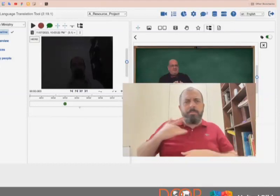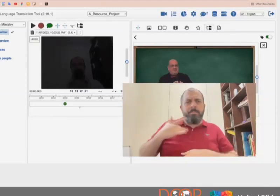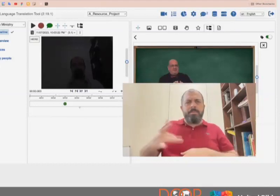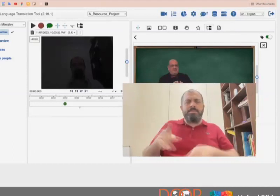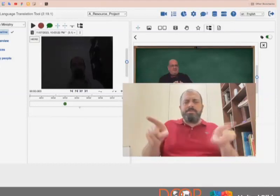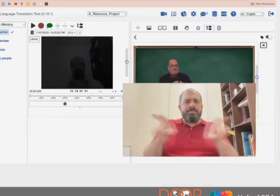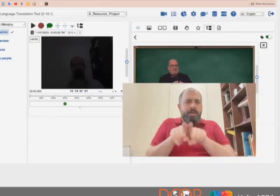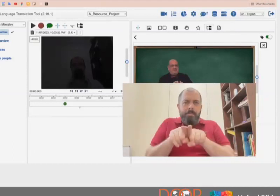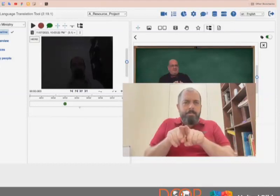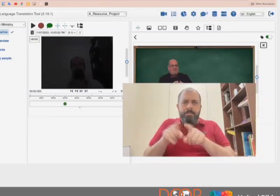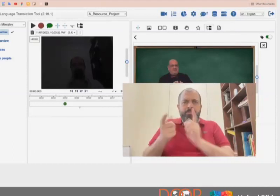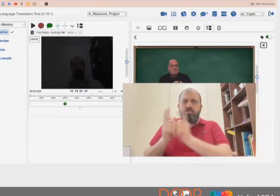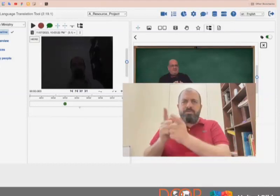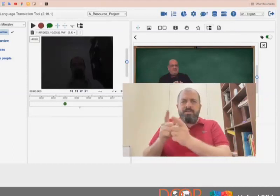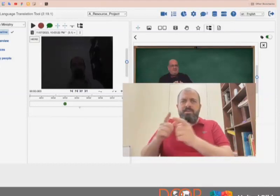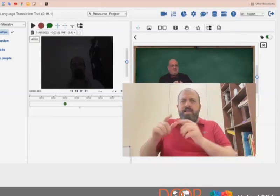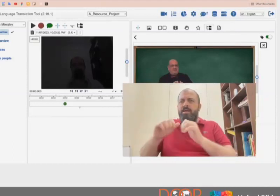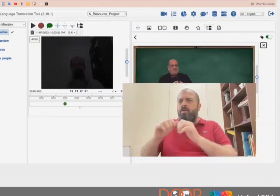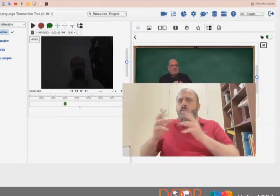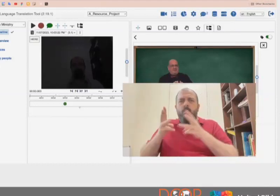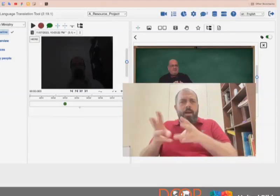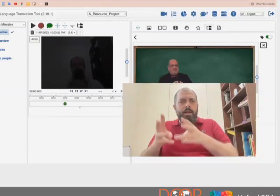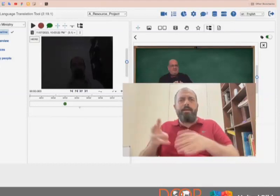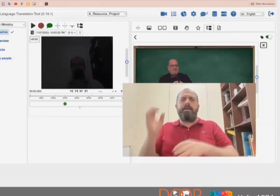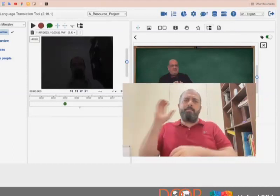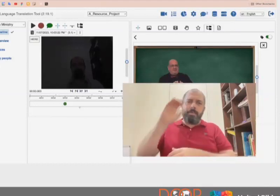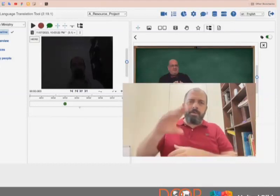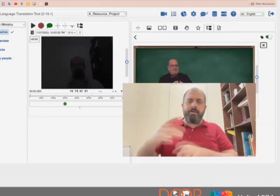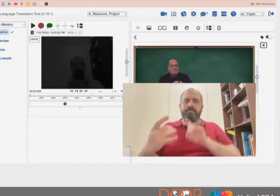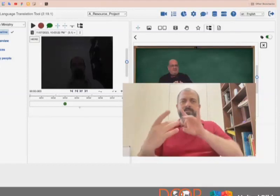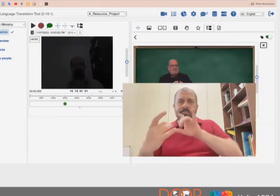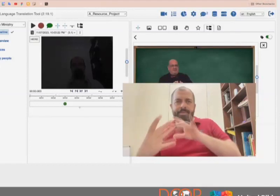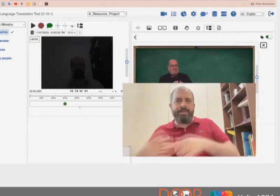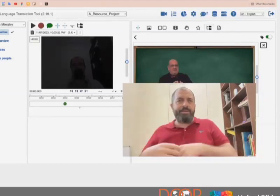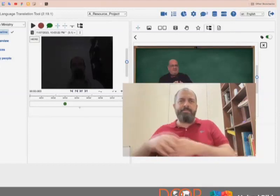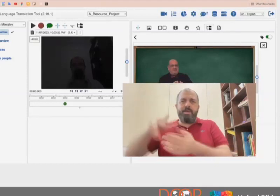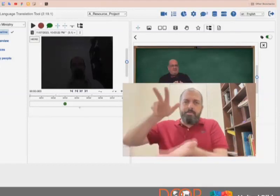Those who are working on those sorts of resources usually go through kind of a similar quality assurance process as a translation would, community check, consultant feedback.